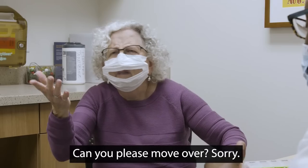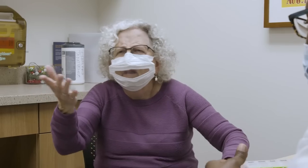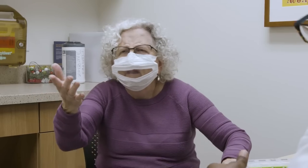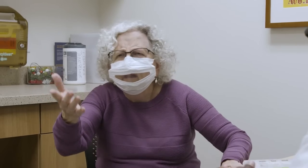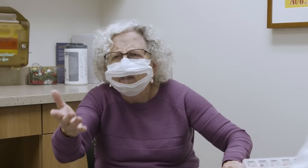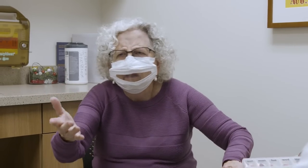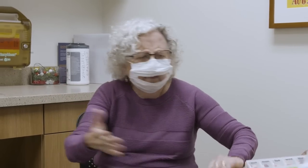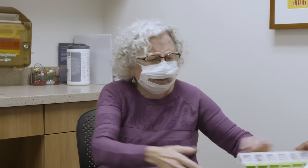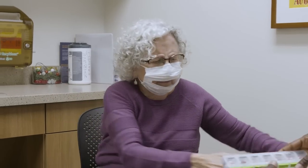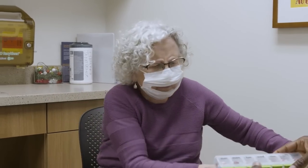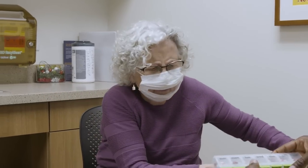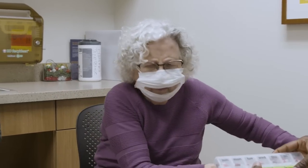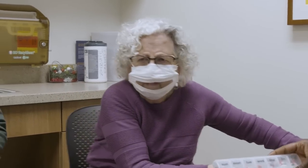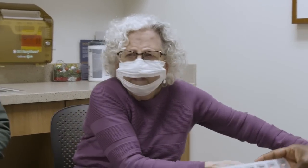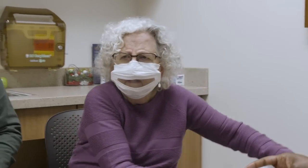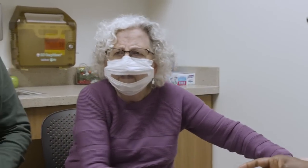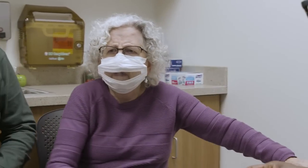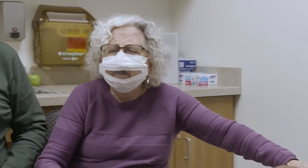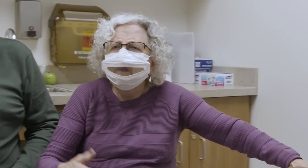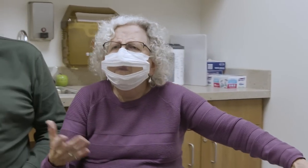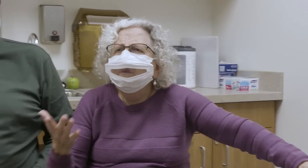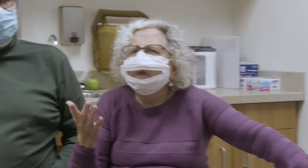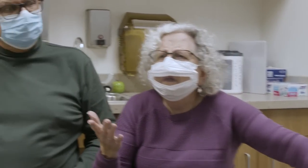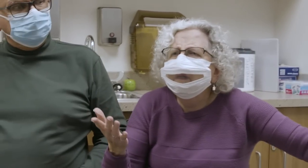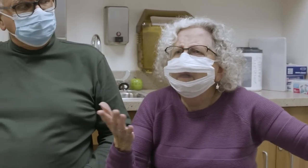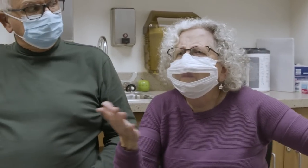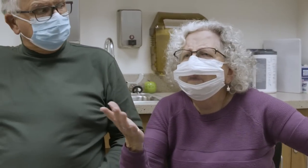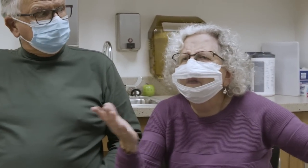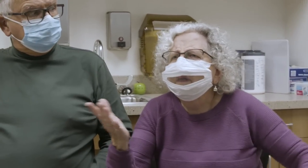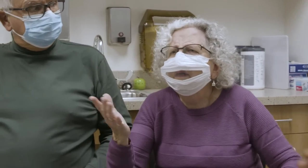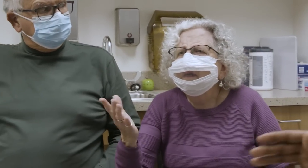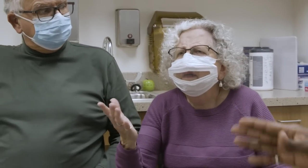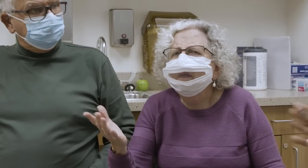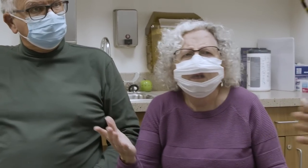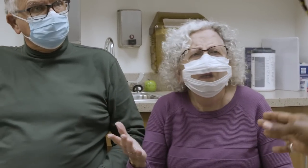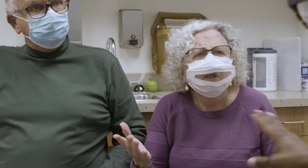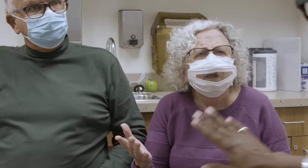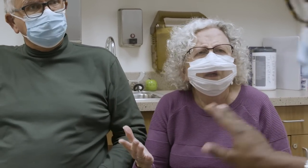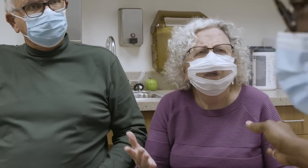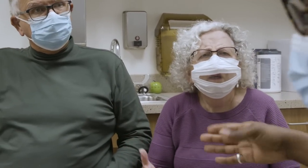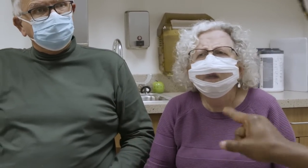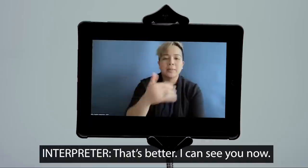This is the interpreter speaking. I actually can’t see the patient. Would you mind asking her to be in front of the camera? Oh…Ruby, yeah…that’s right.